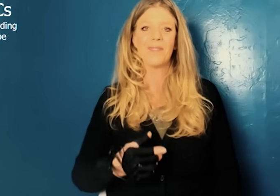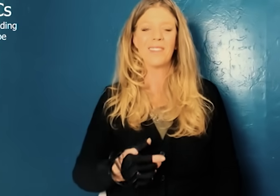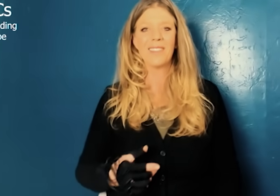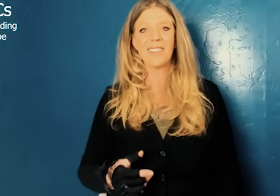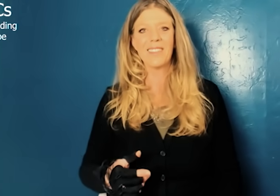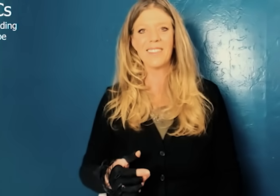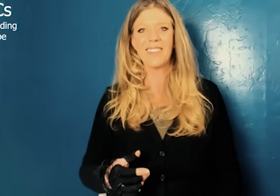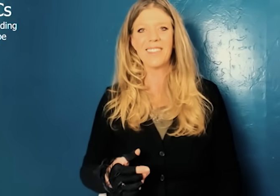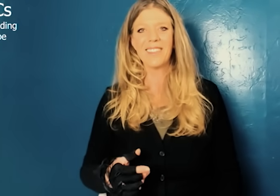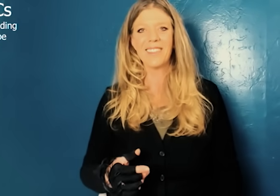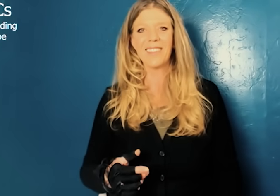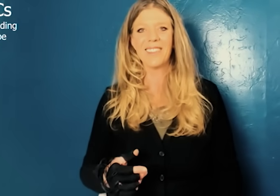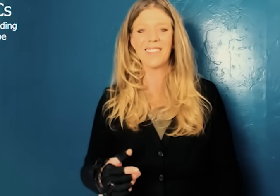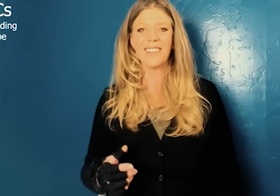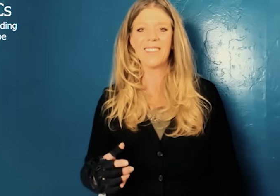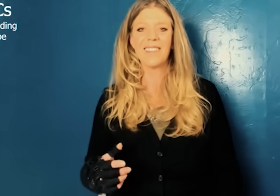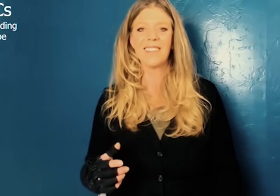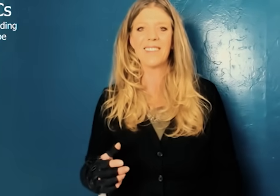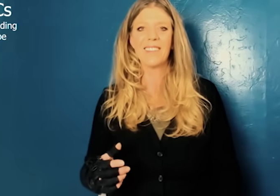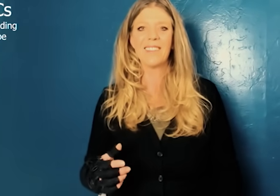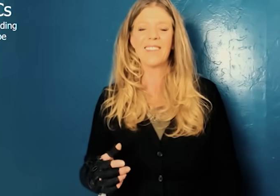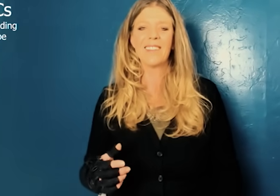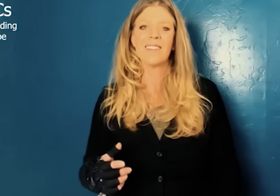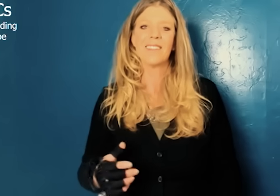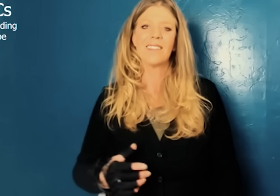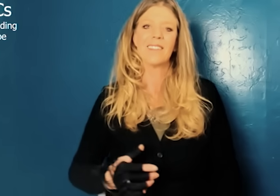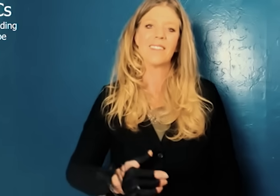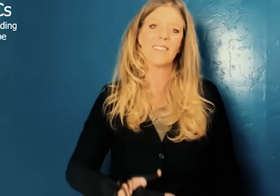Everything is completely customizable from the hardware to the software.